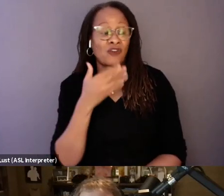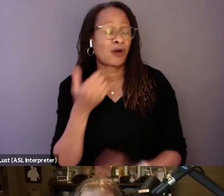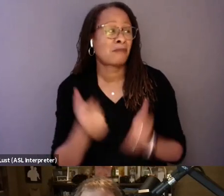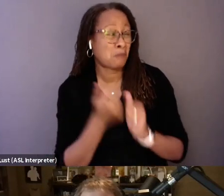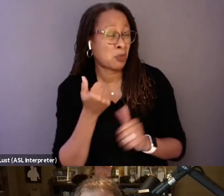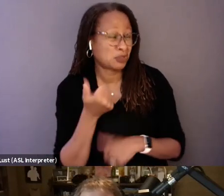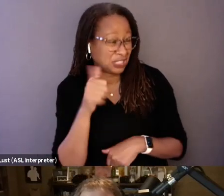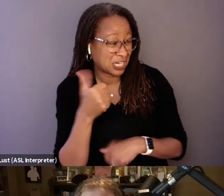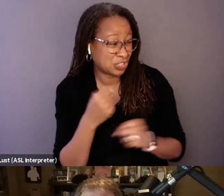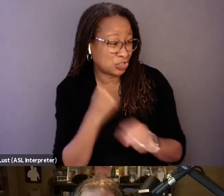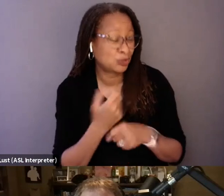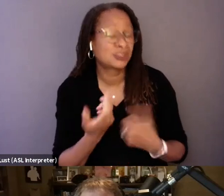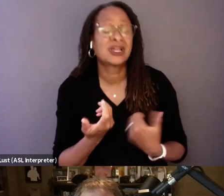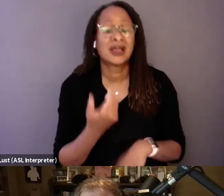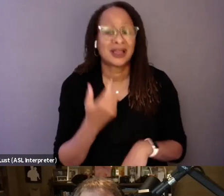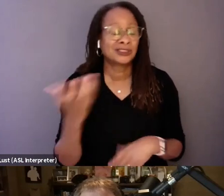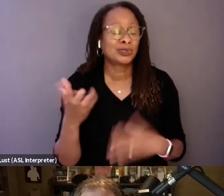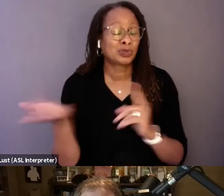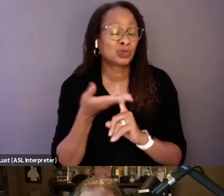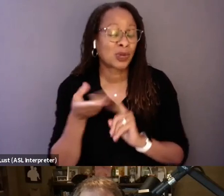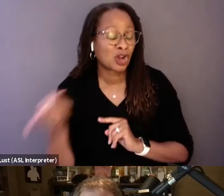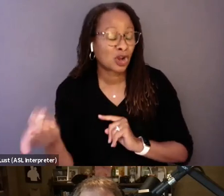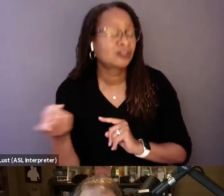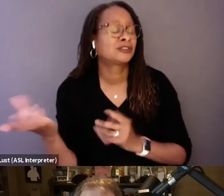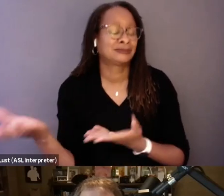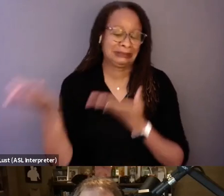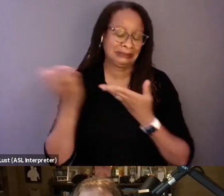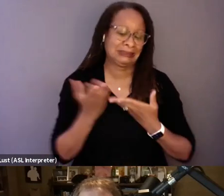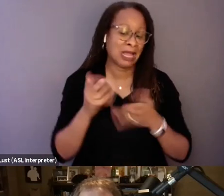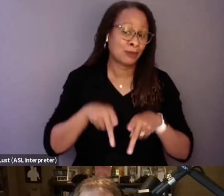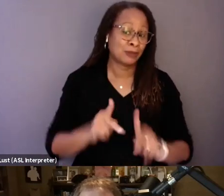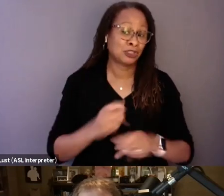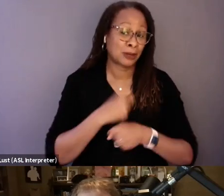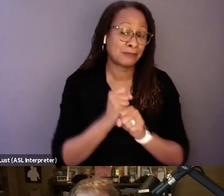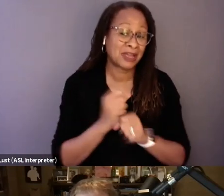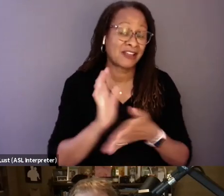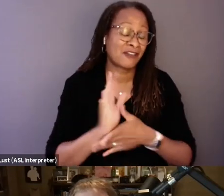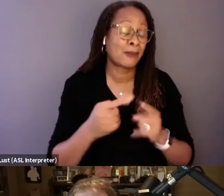in an effort to persuade her to grant him permission to make a film about John.